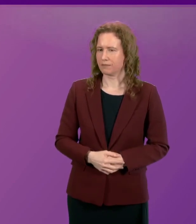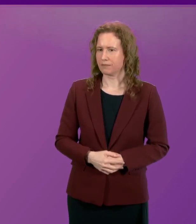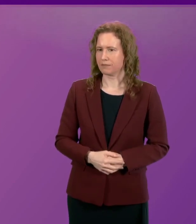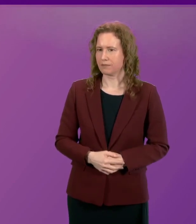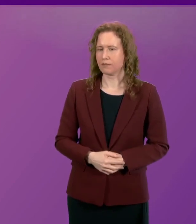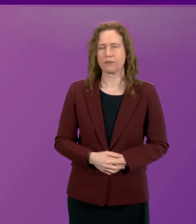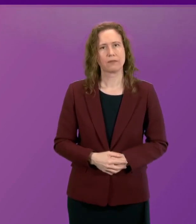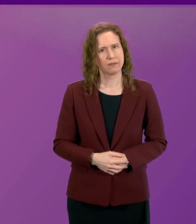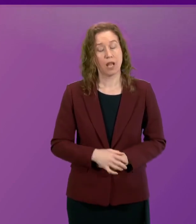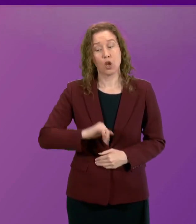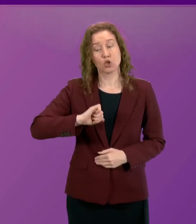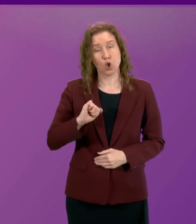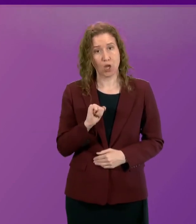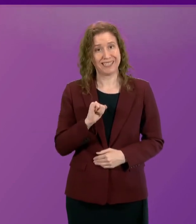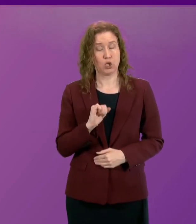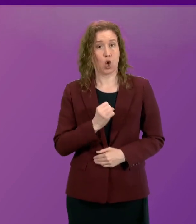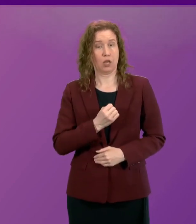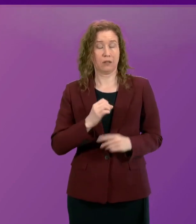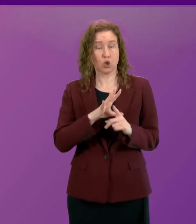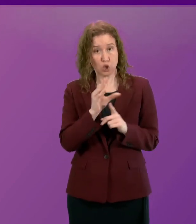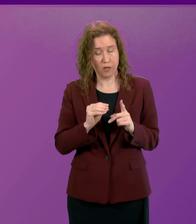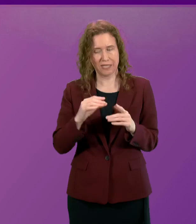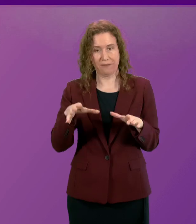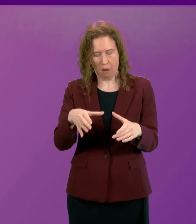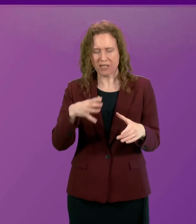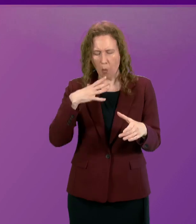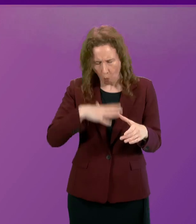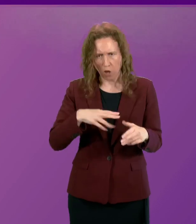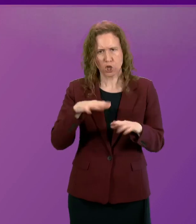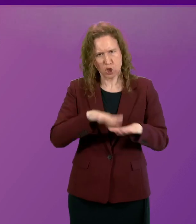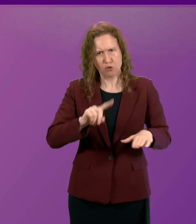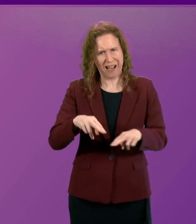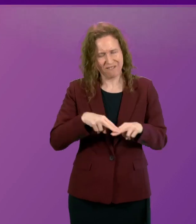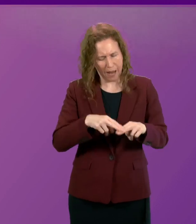The Scottish Conservative Party wants to lift children and families out of poverty,